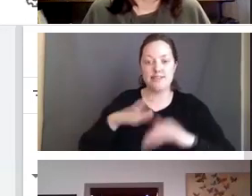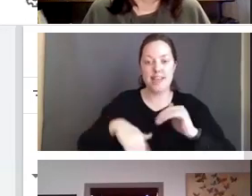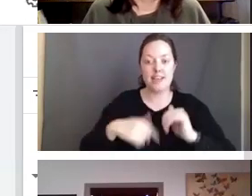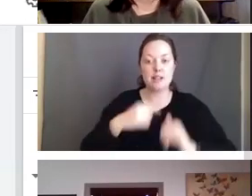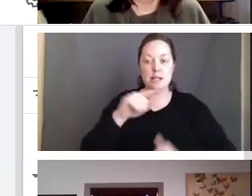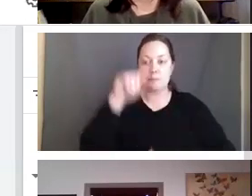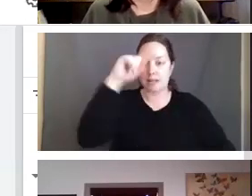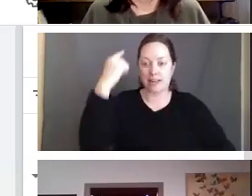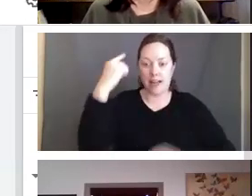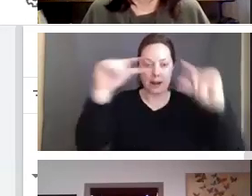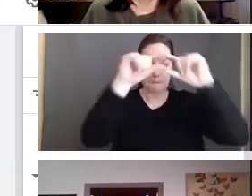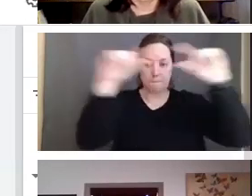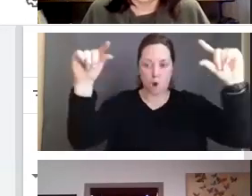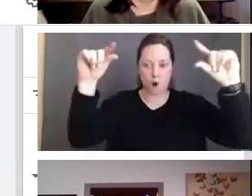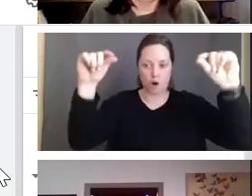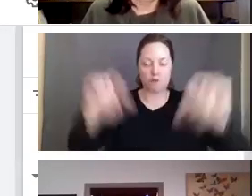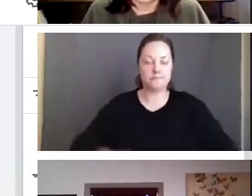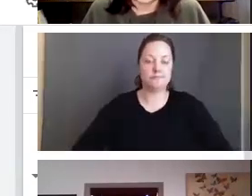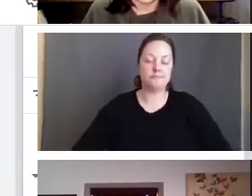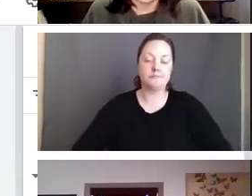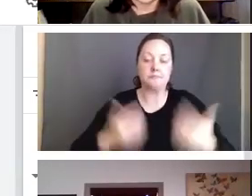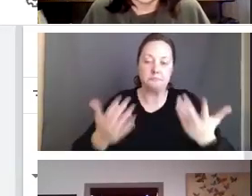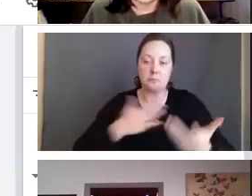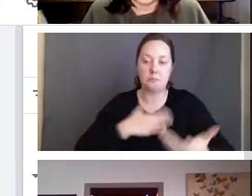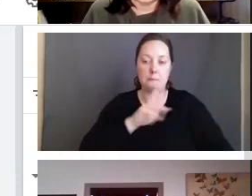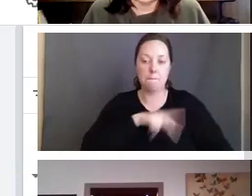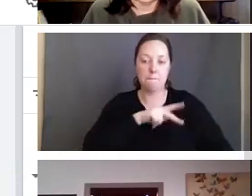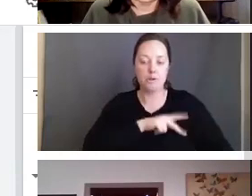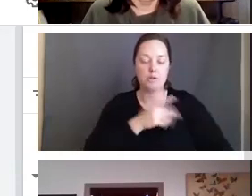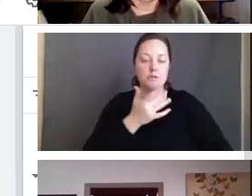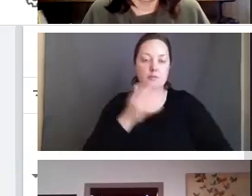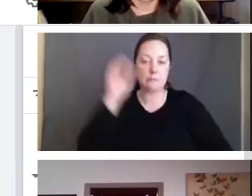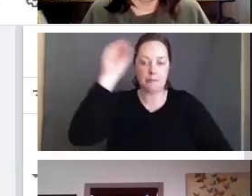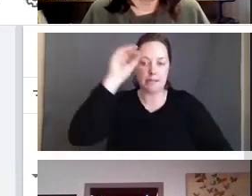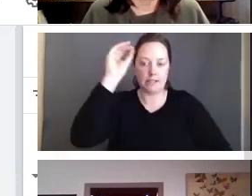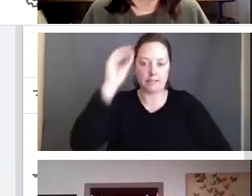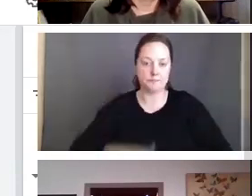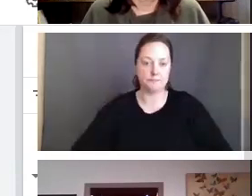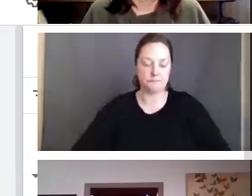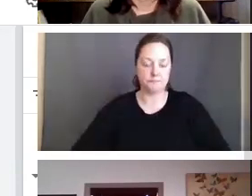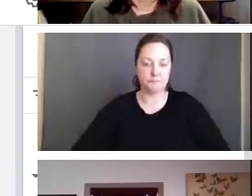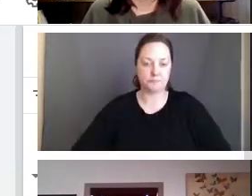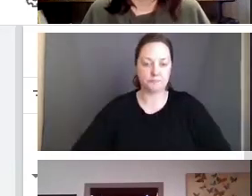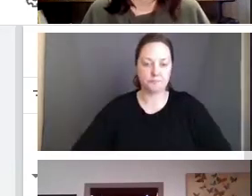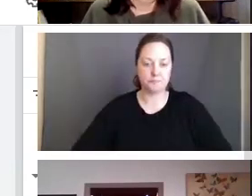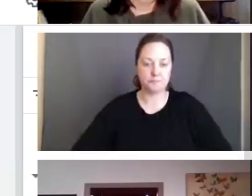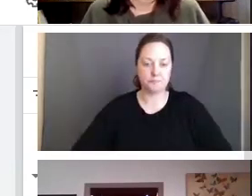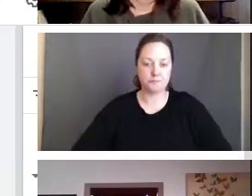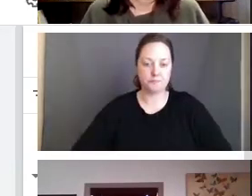artifact. The map might be combined with a descriptive narrative to demonstrate hobbies or interests